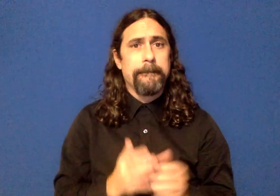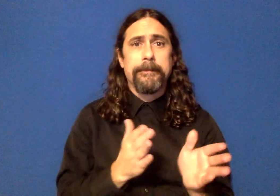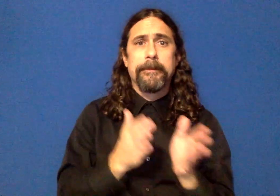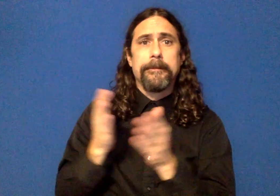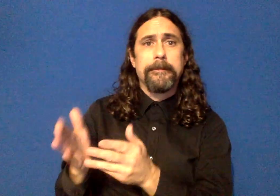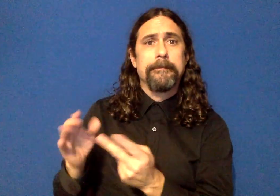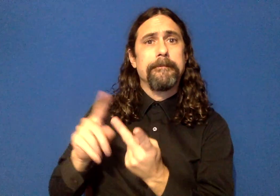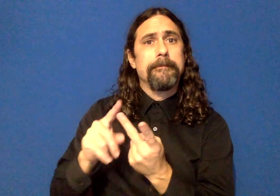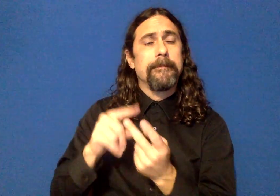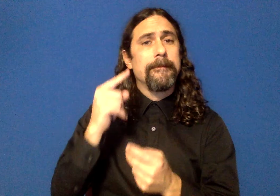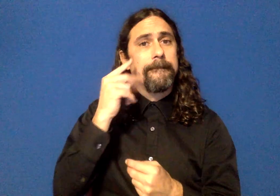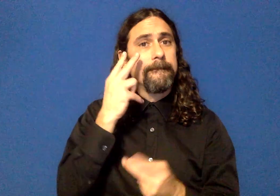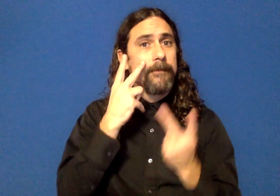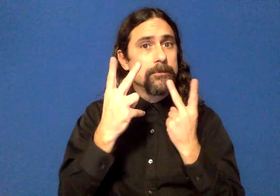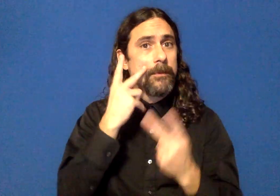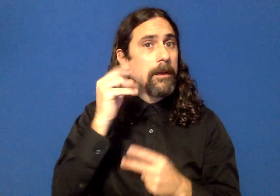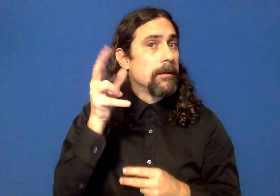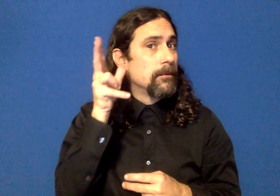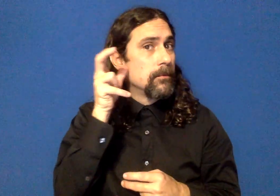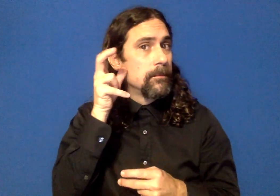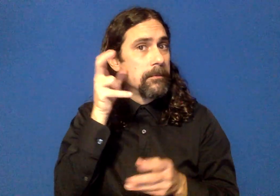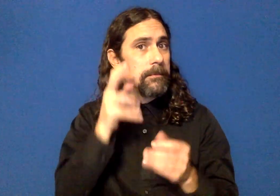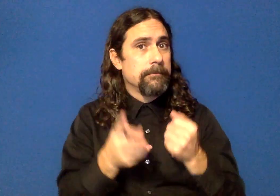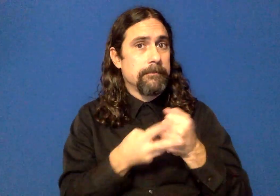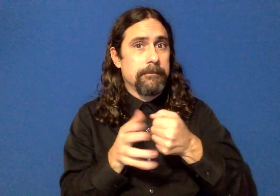or smart appliances with communication technology.